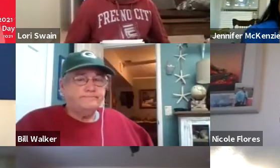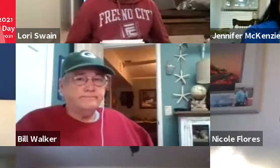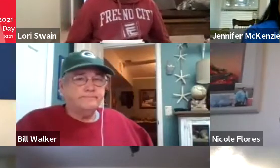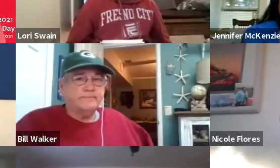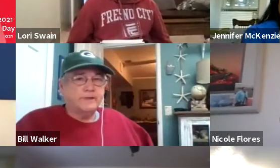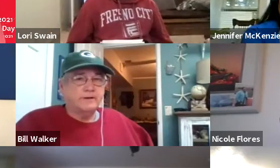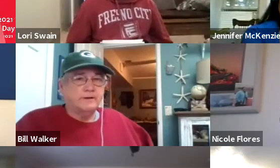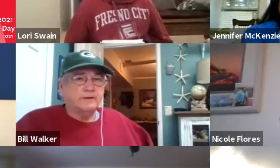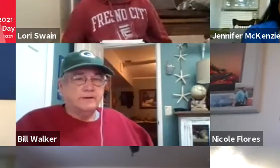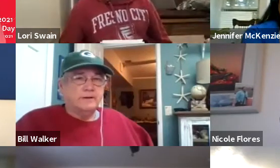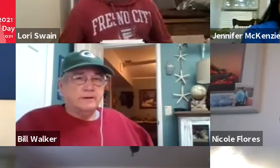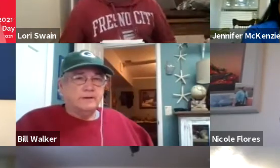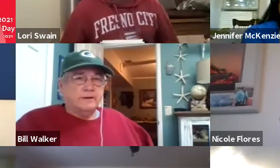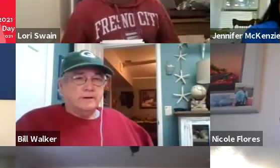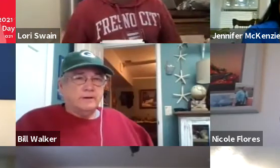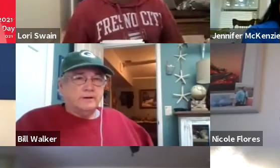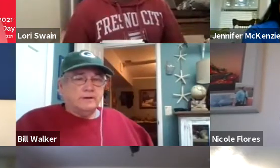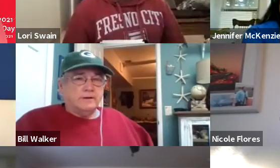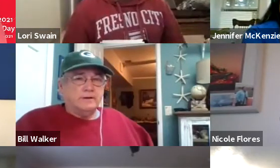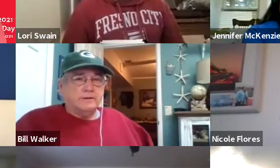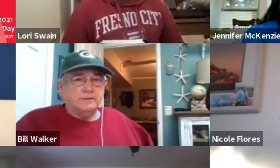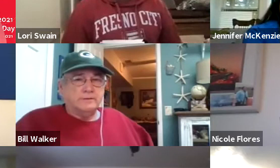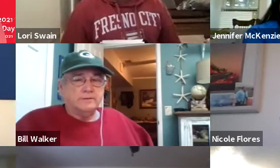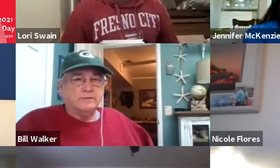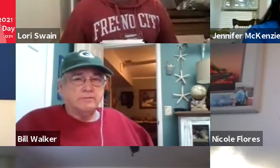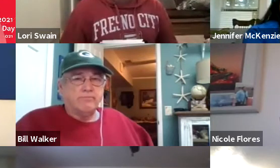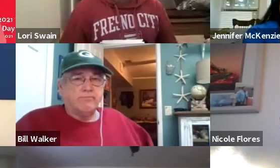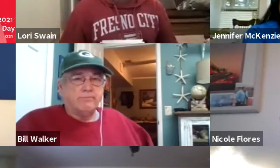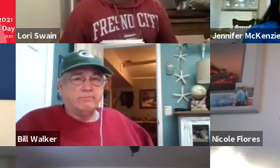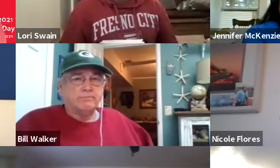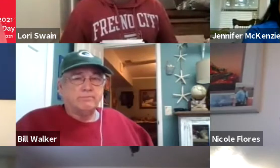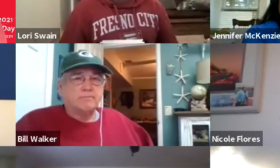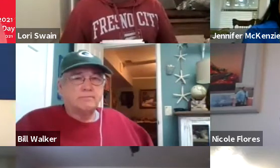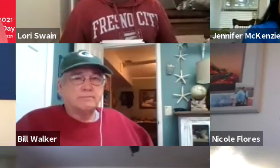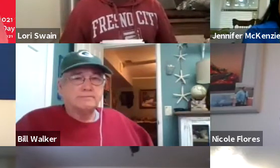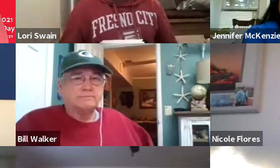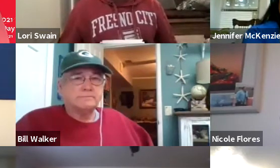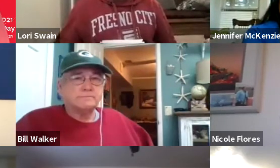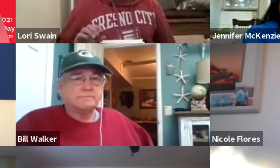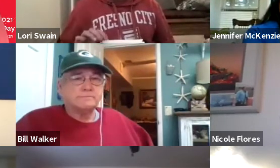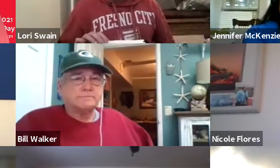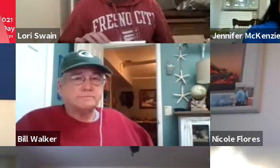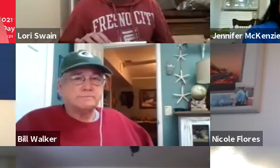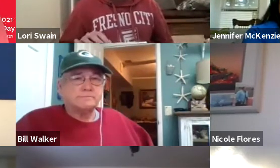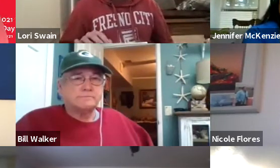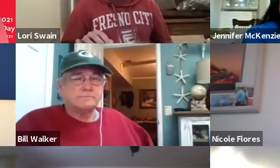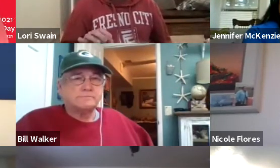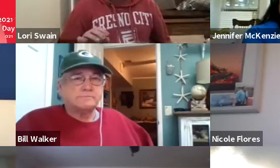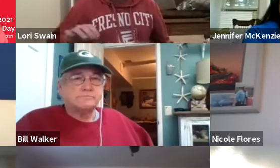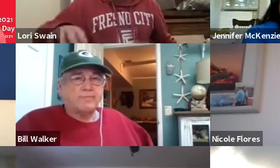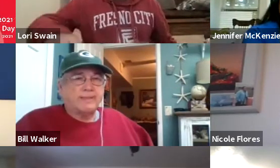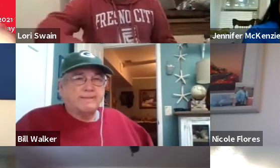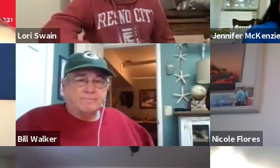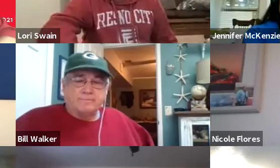cybersecurity program, the bookkeeping fundamentals program, the one person office program, all of those have come from this